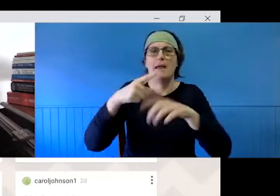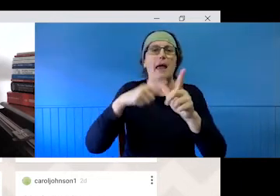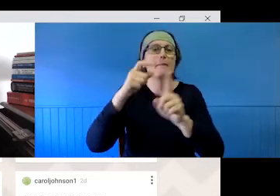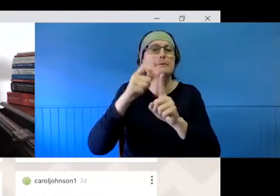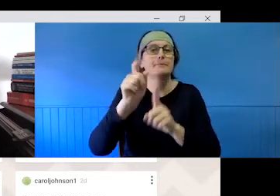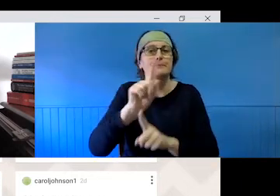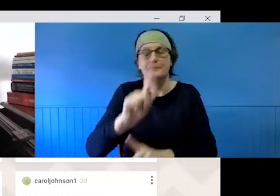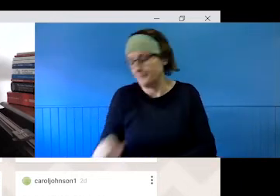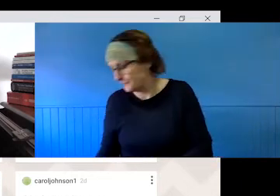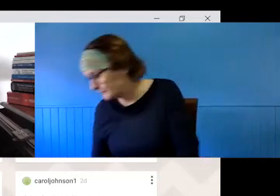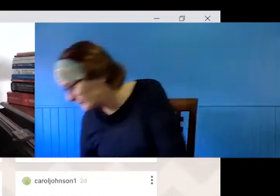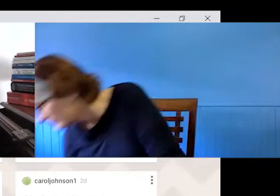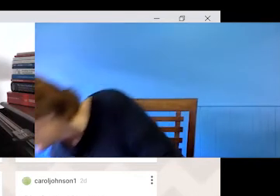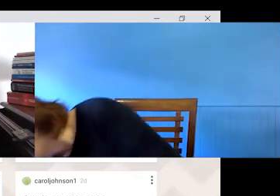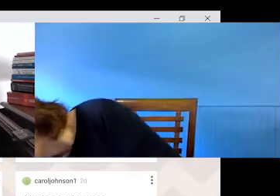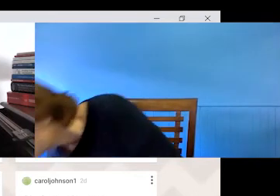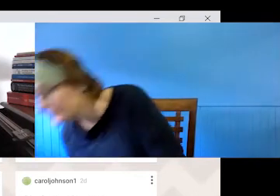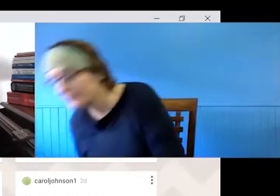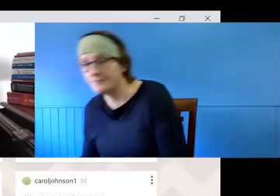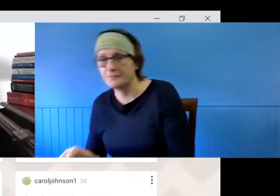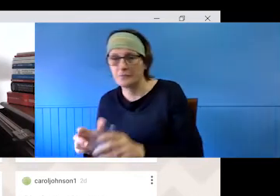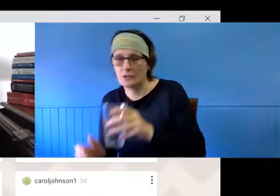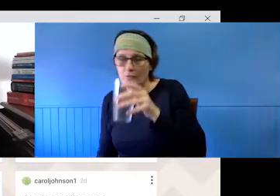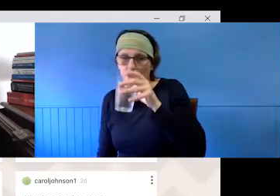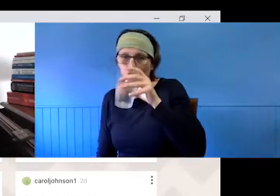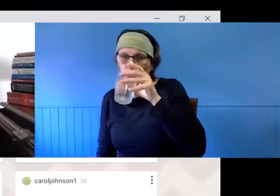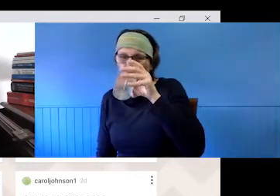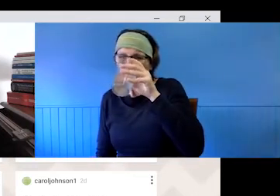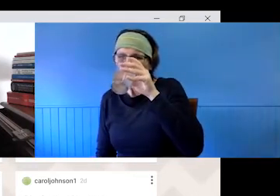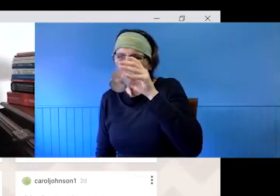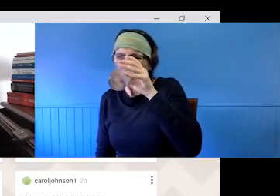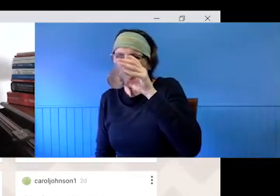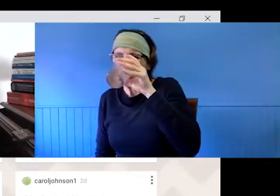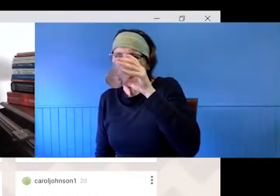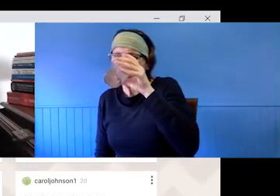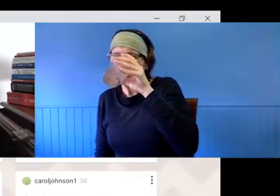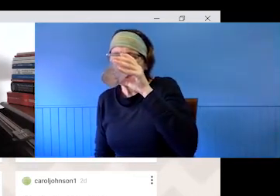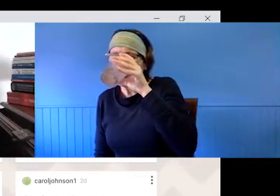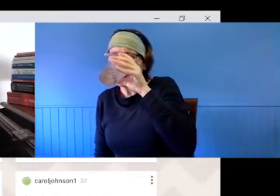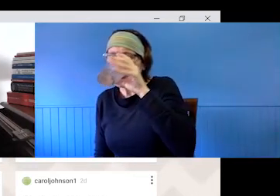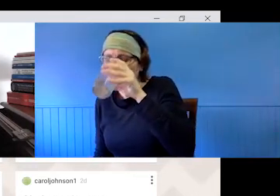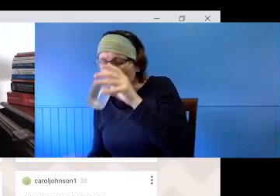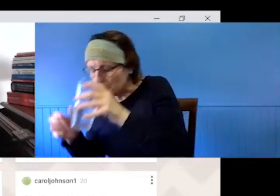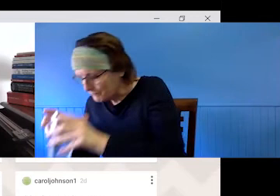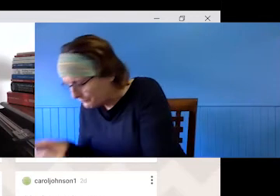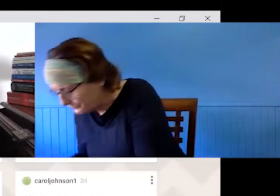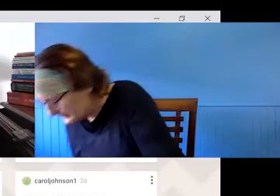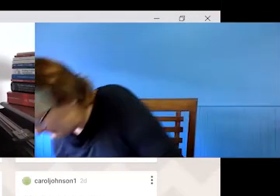Clipomatic, ooh >> I hadn't heard of that one. Excellent,